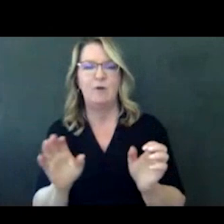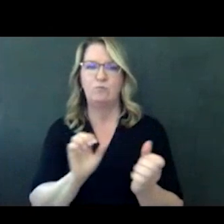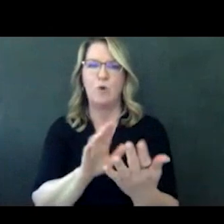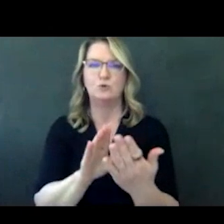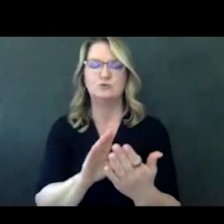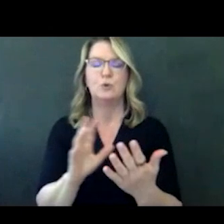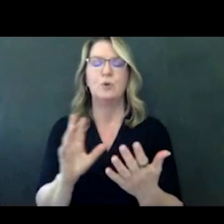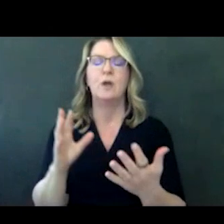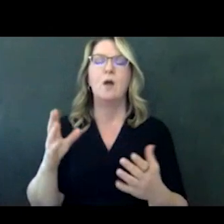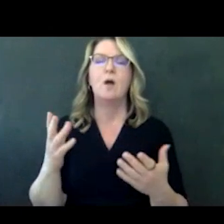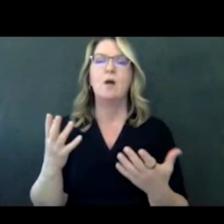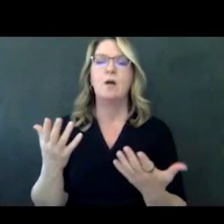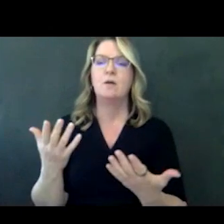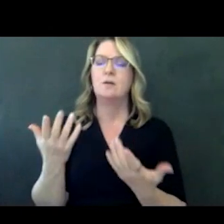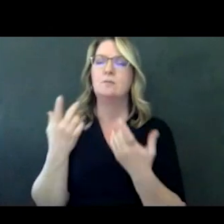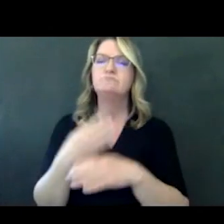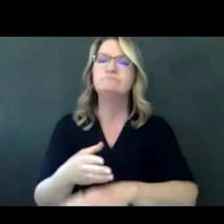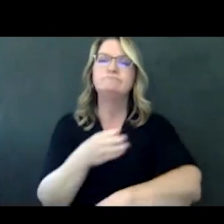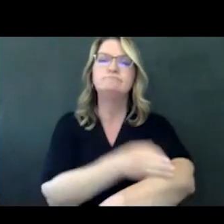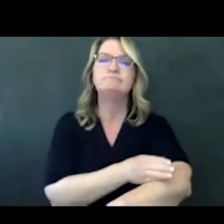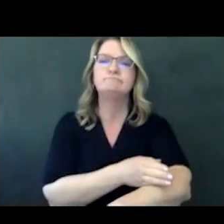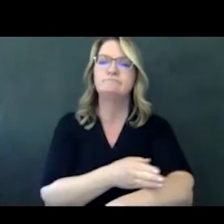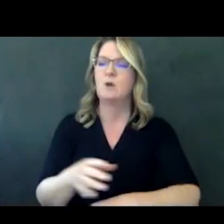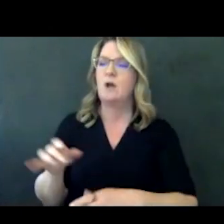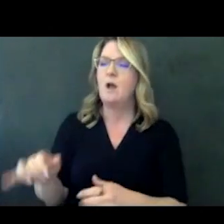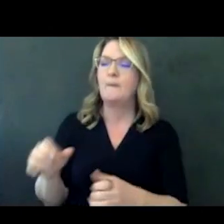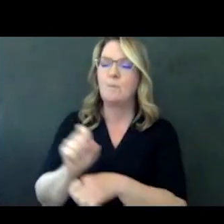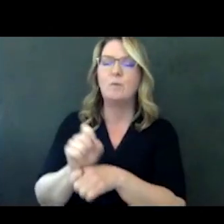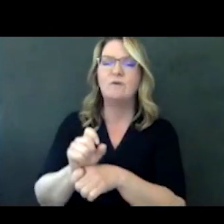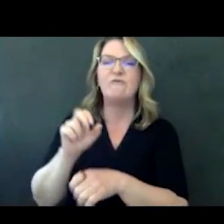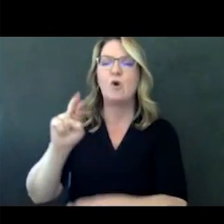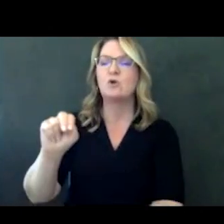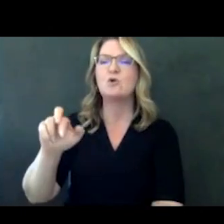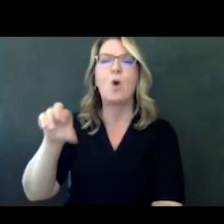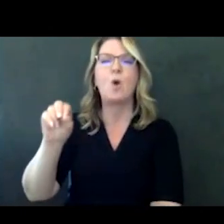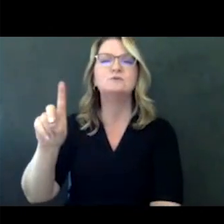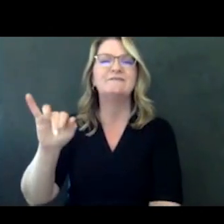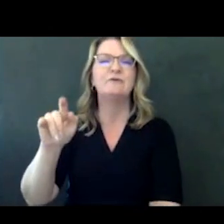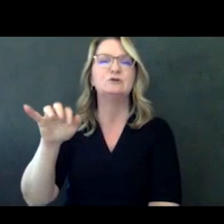outcomes for neurodivergent adolescents and adults. Our program stands out because it